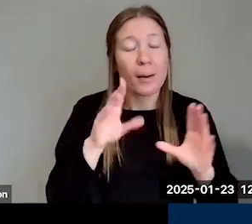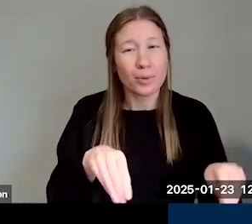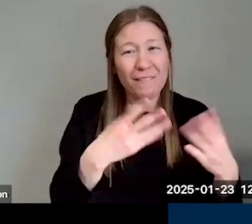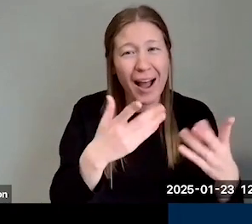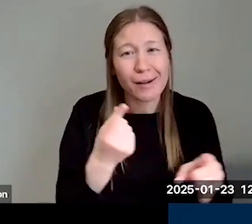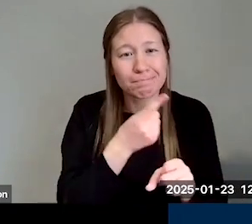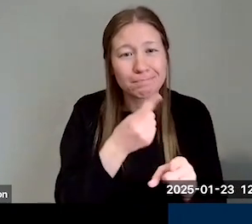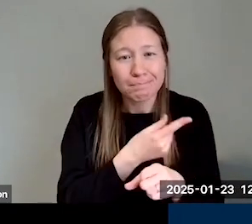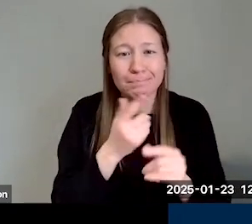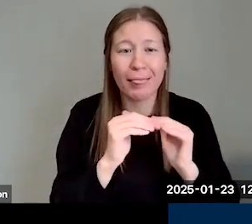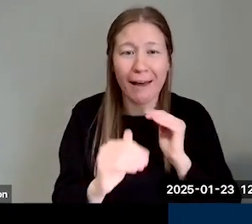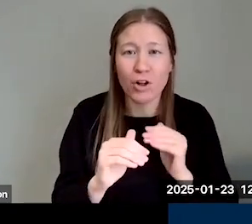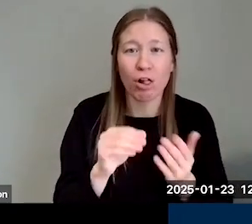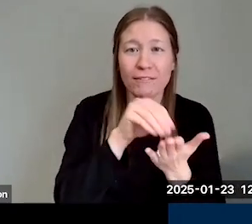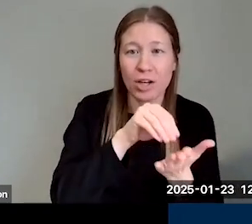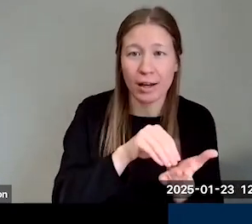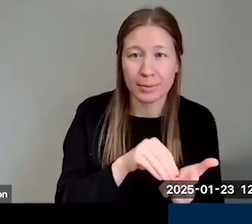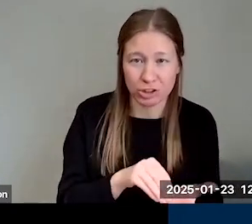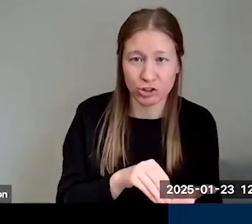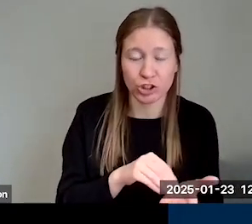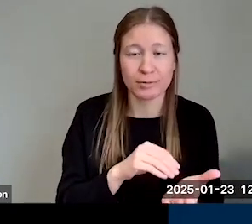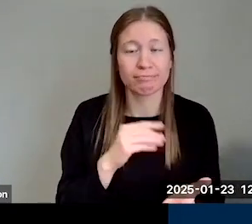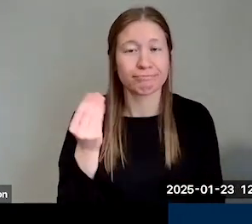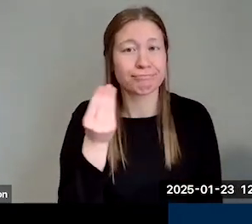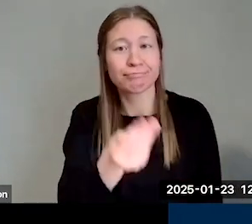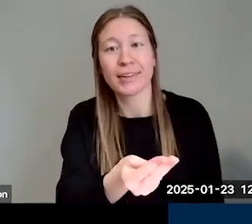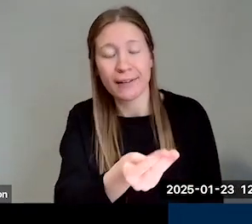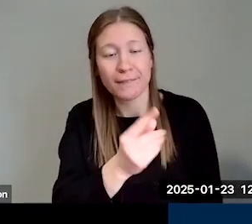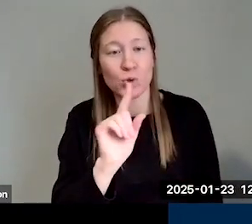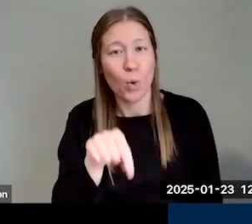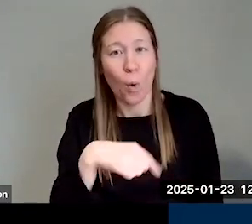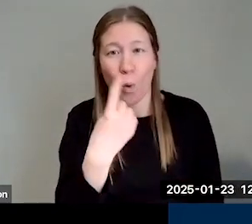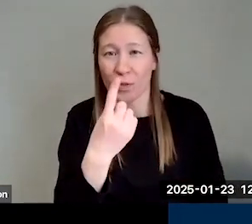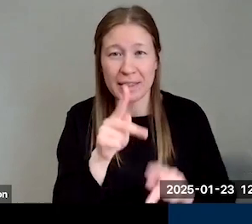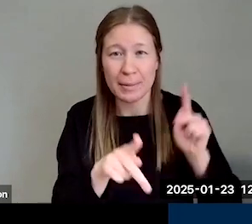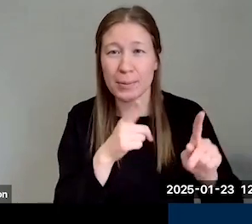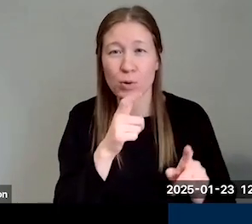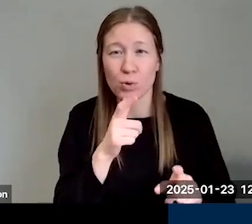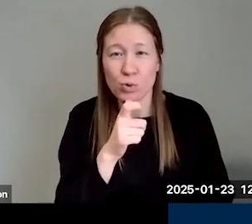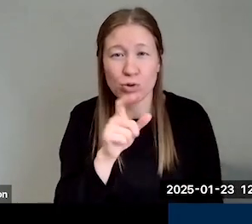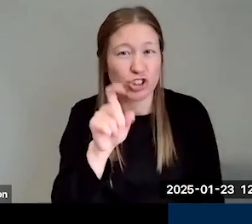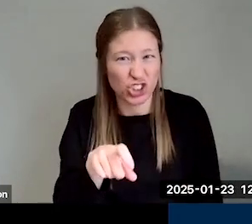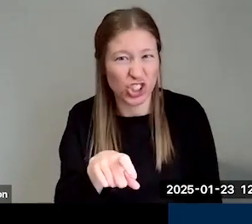and be sure you're only providing that documentation to individuals who should have that documentation.